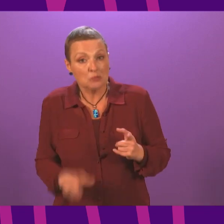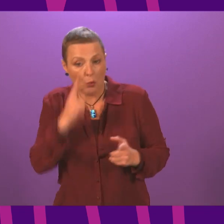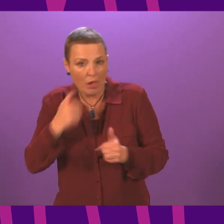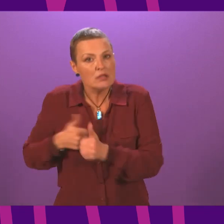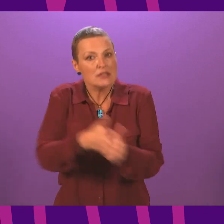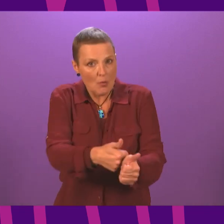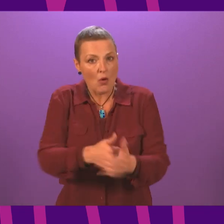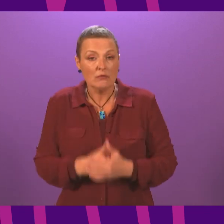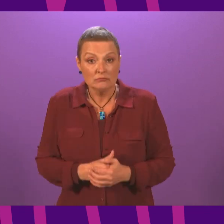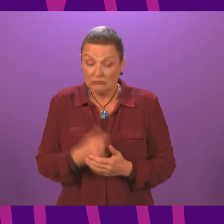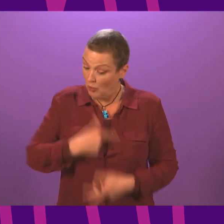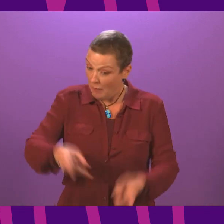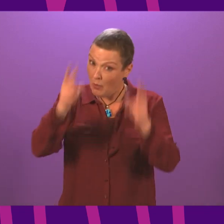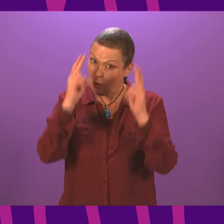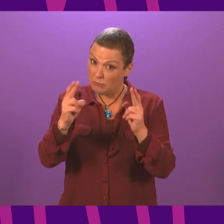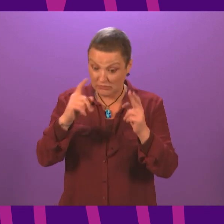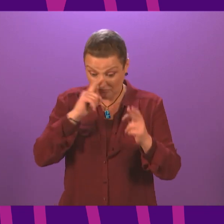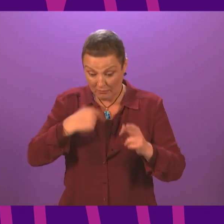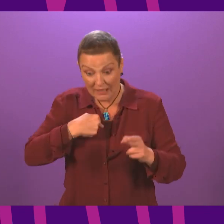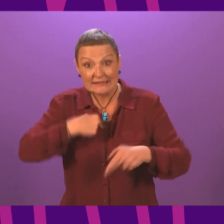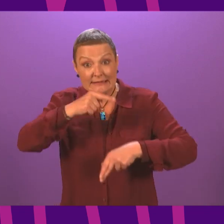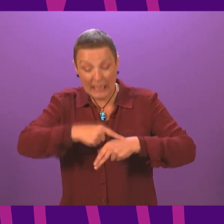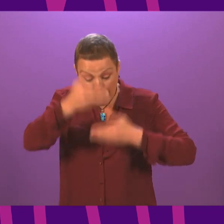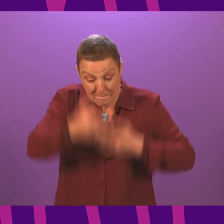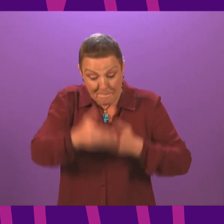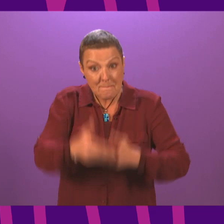to deliver to the timescales that I have set out today. As members have heard from